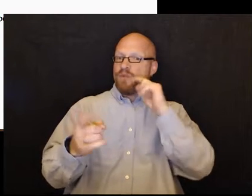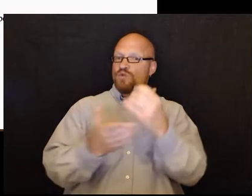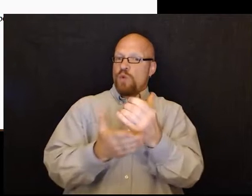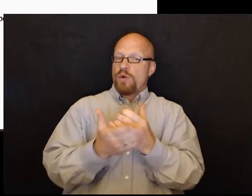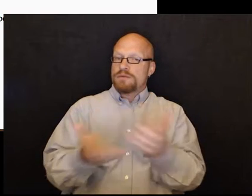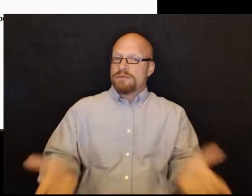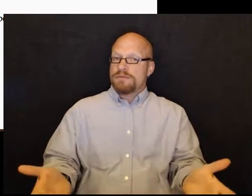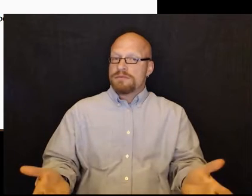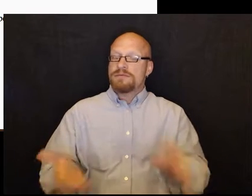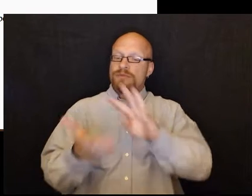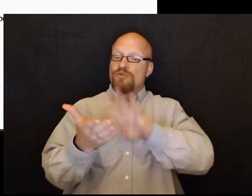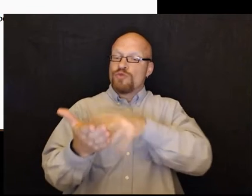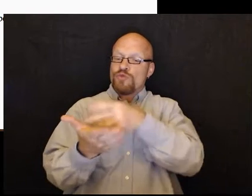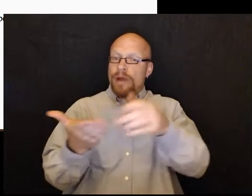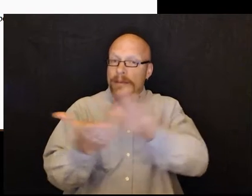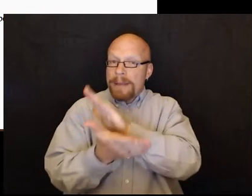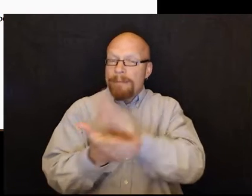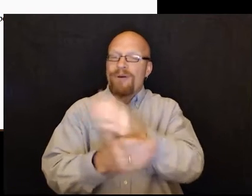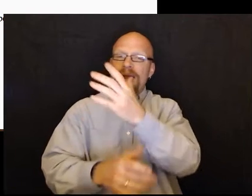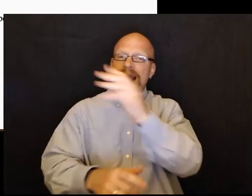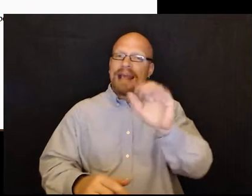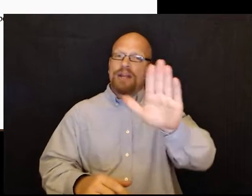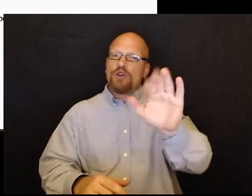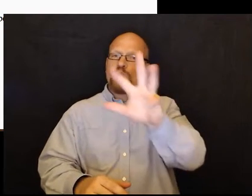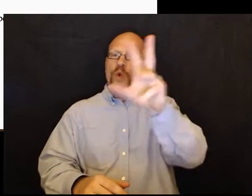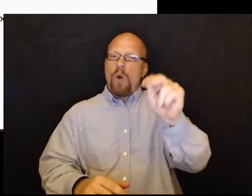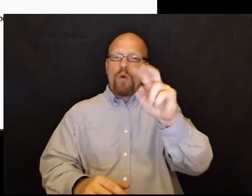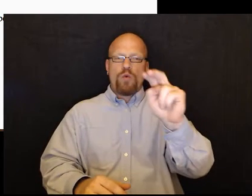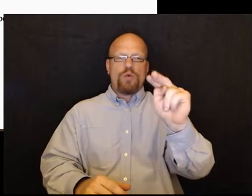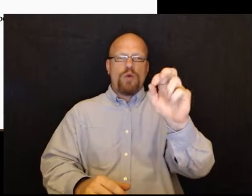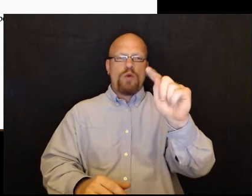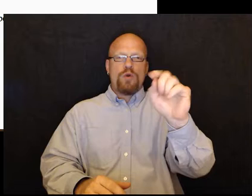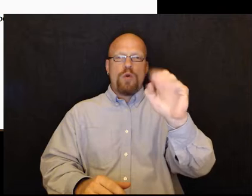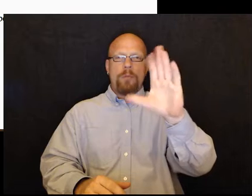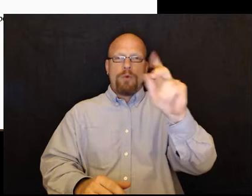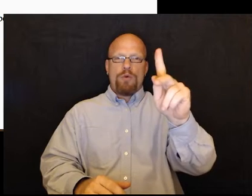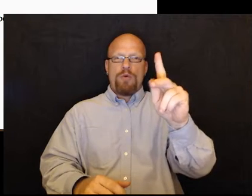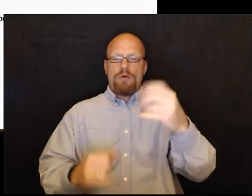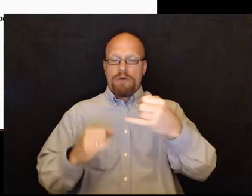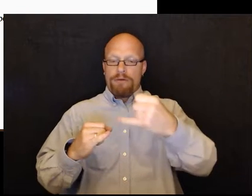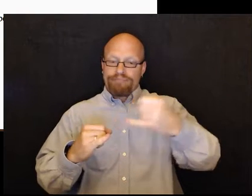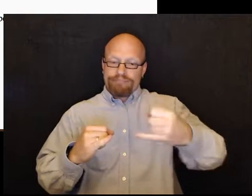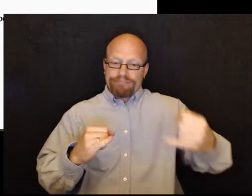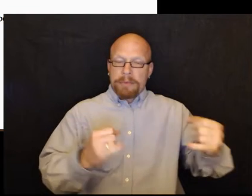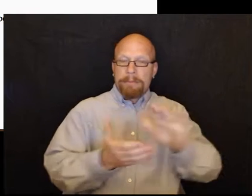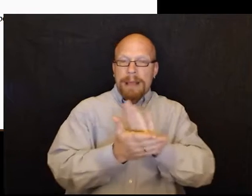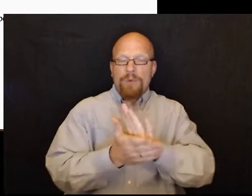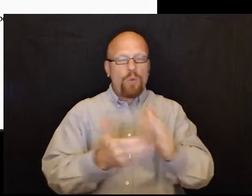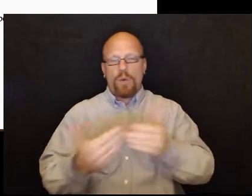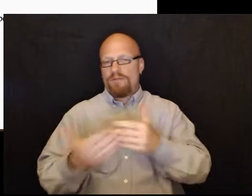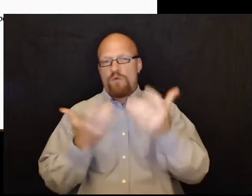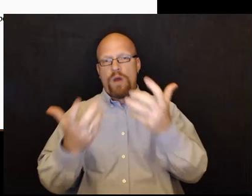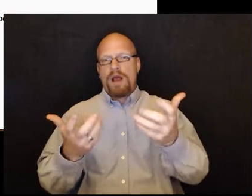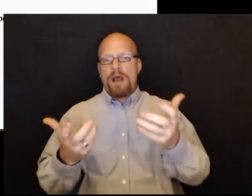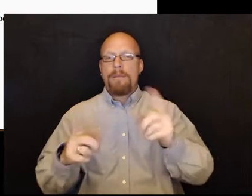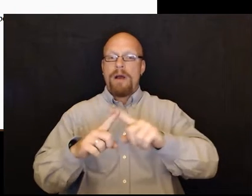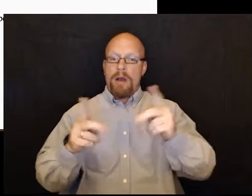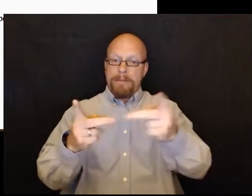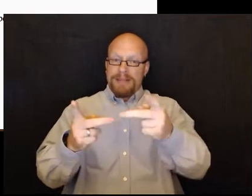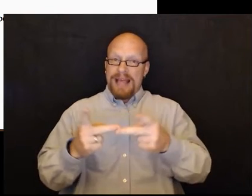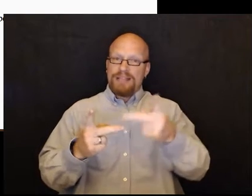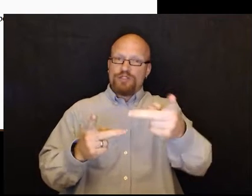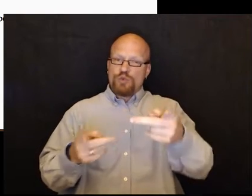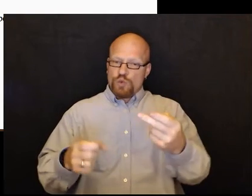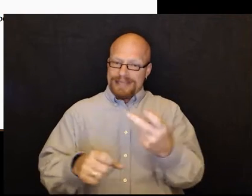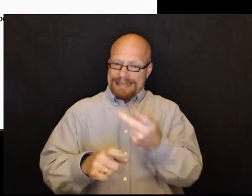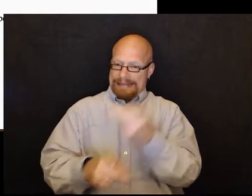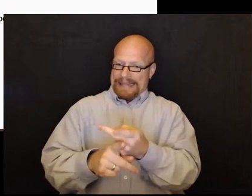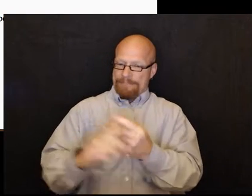okay now this is what you need for the course graph paper, and your own notebook either